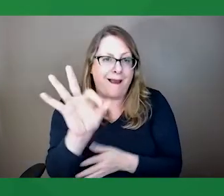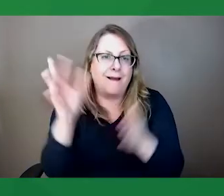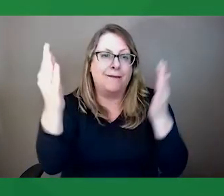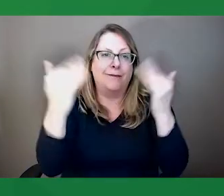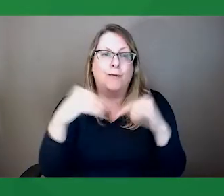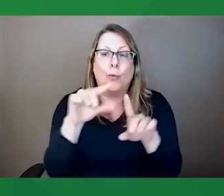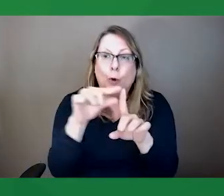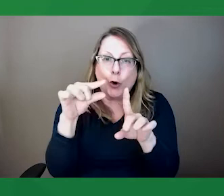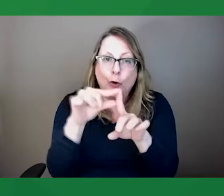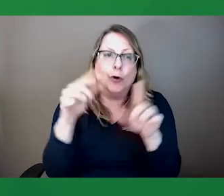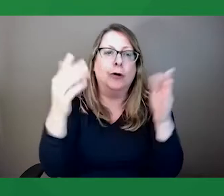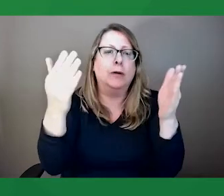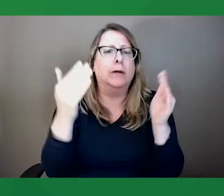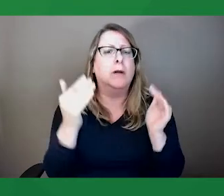as well as different web portals,